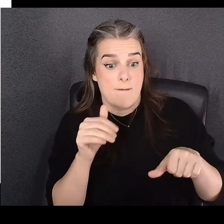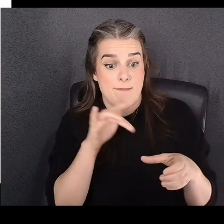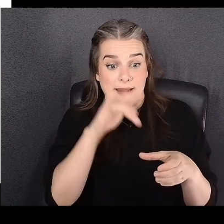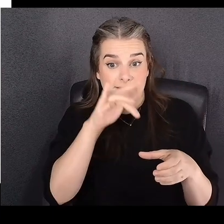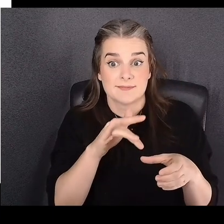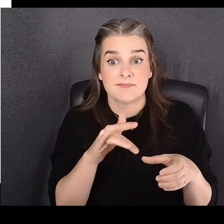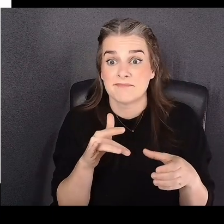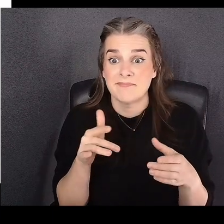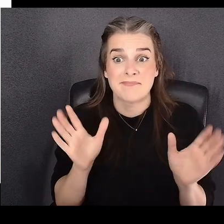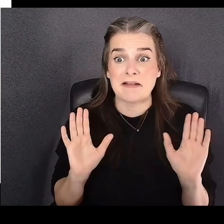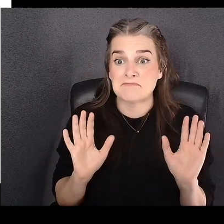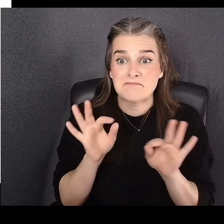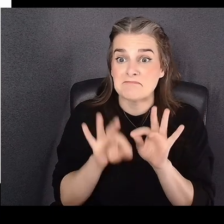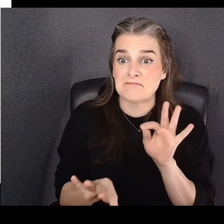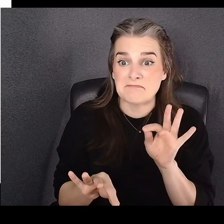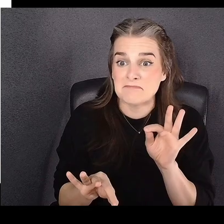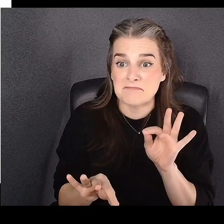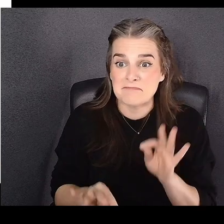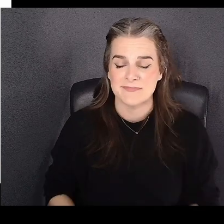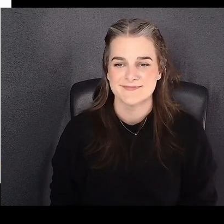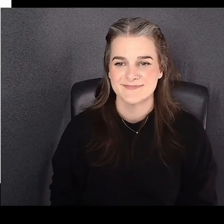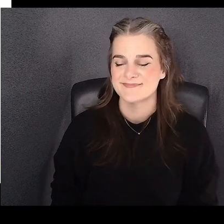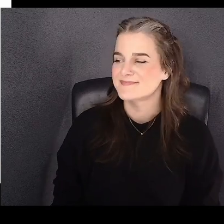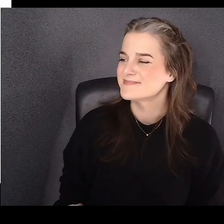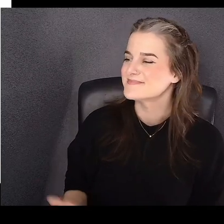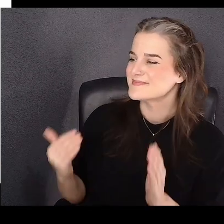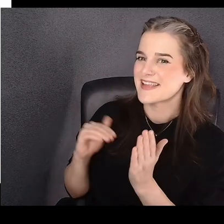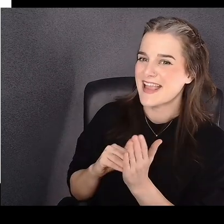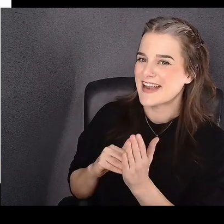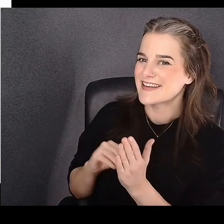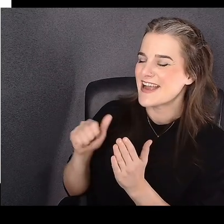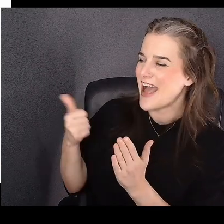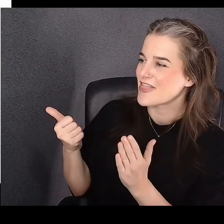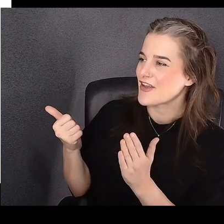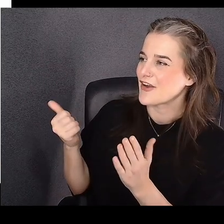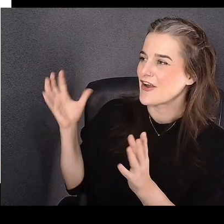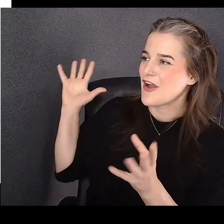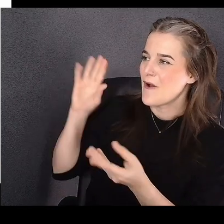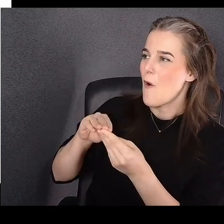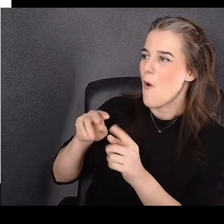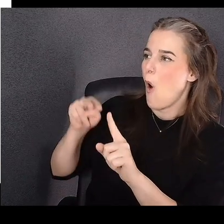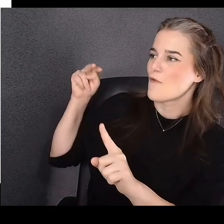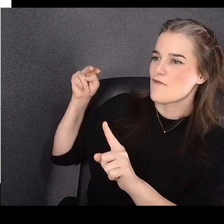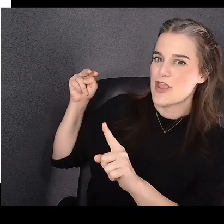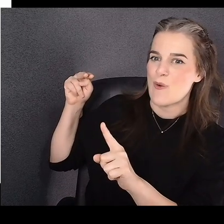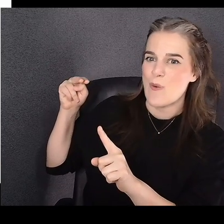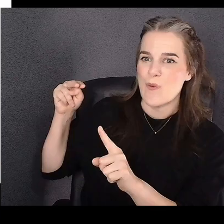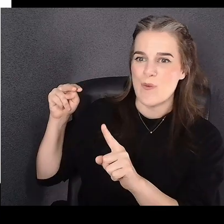And just again, to give you another overview of our services in our program, we really like to focus